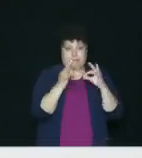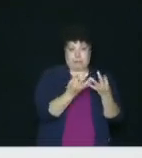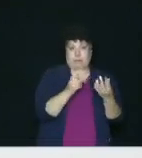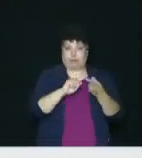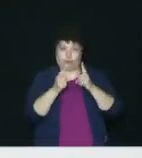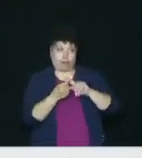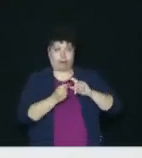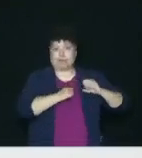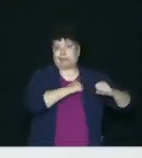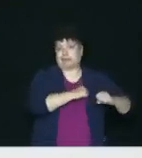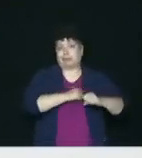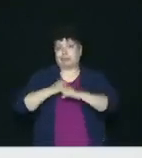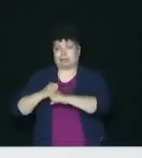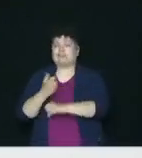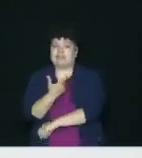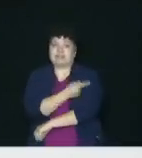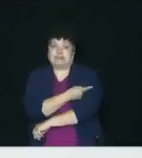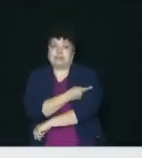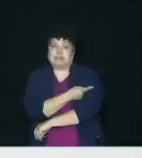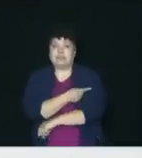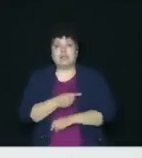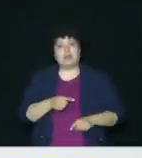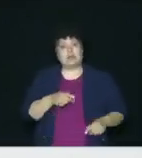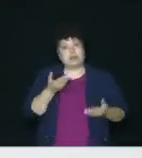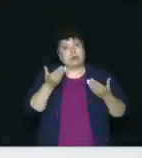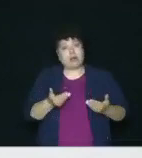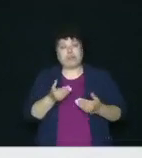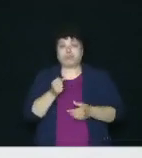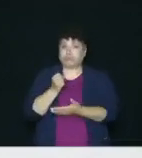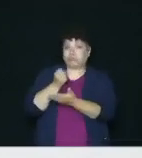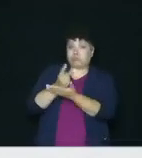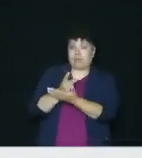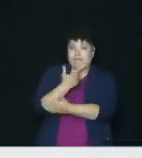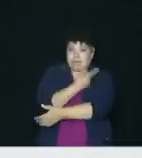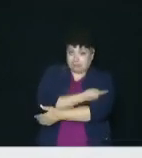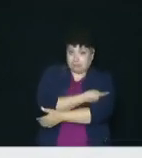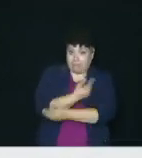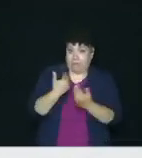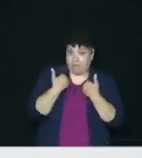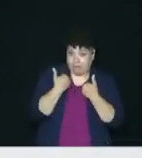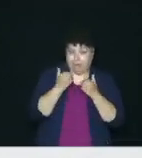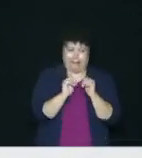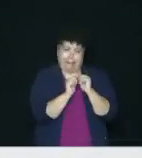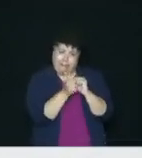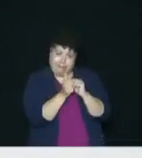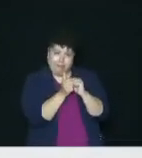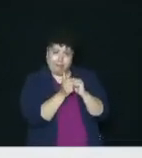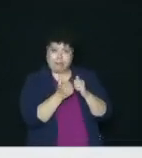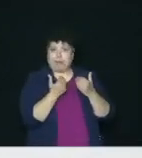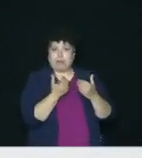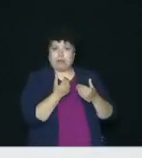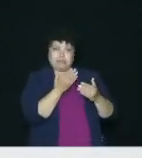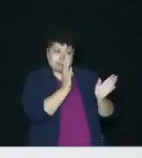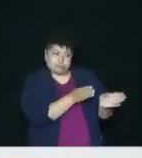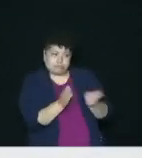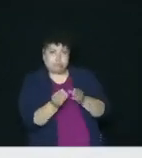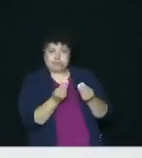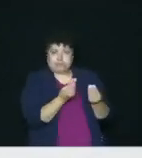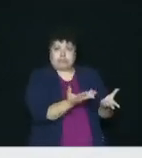COVID-19. THIS IS THE BEST TOOL WE HAVE AVAILABLE TO PROTECT OURSELVES, OUR FAMILY, AND OUR FRIENDS.